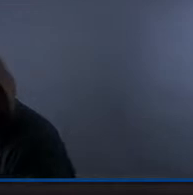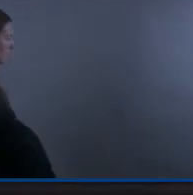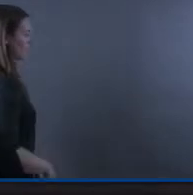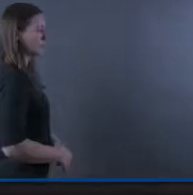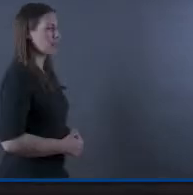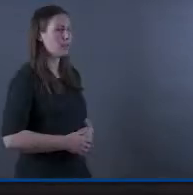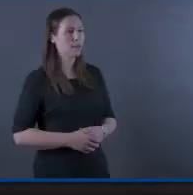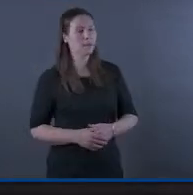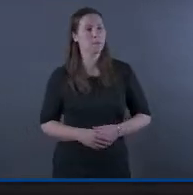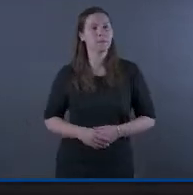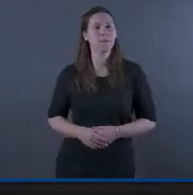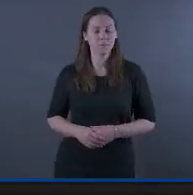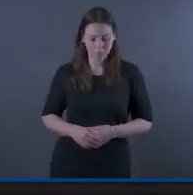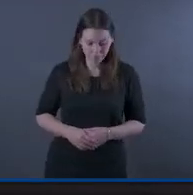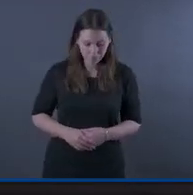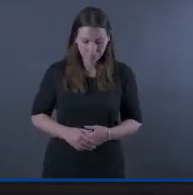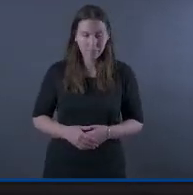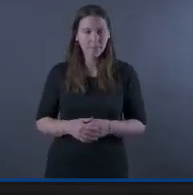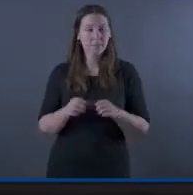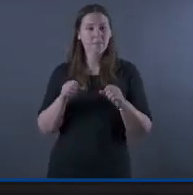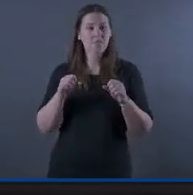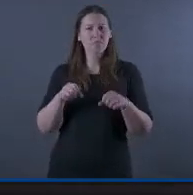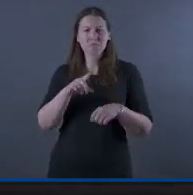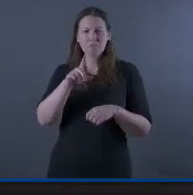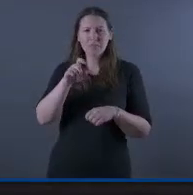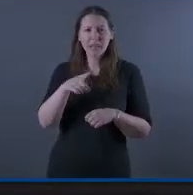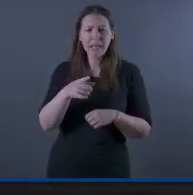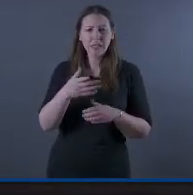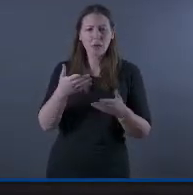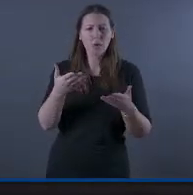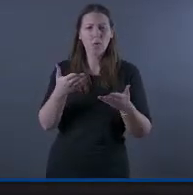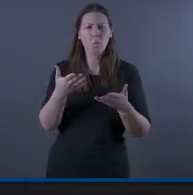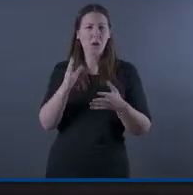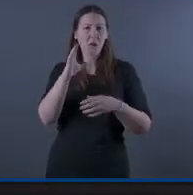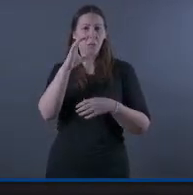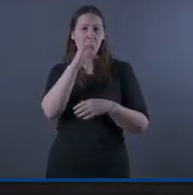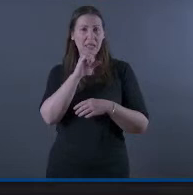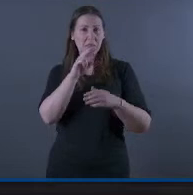for being able to serve patients at your pop-up site